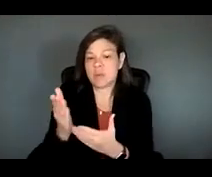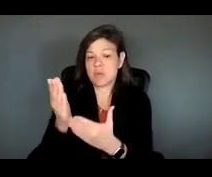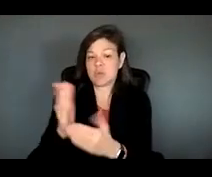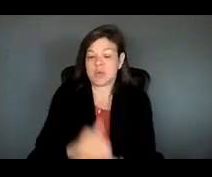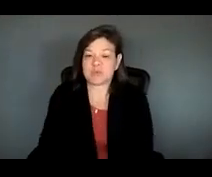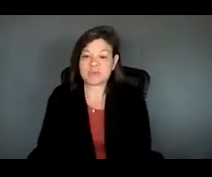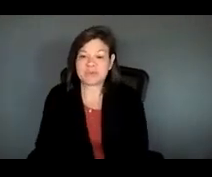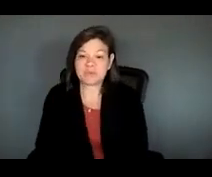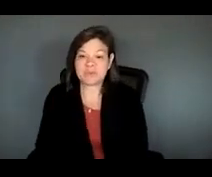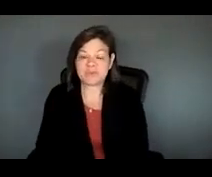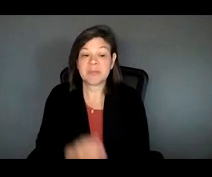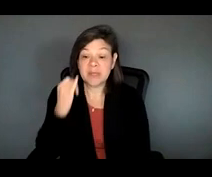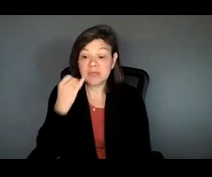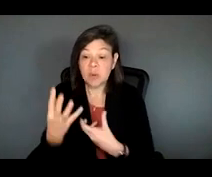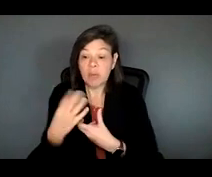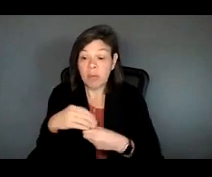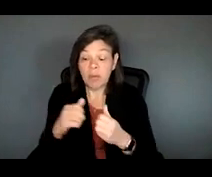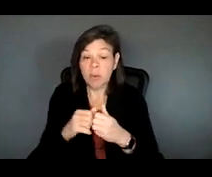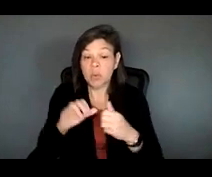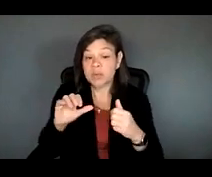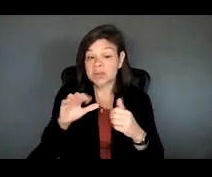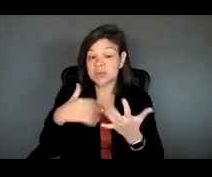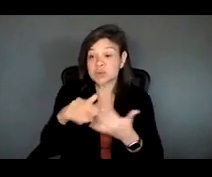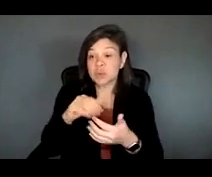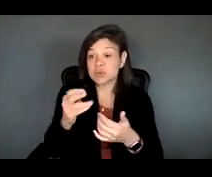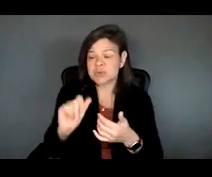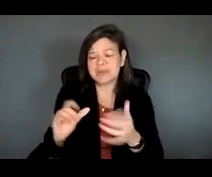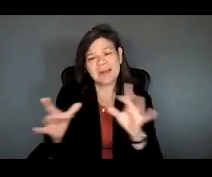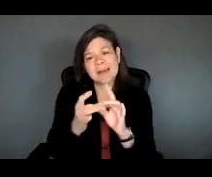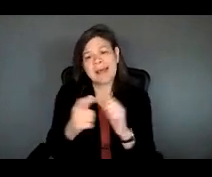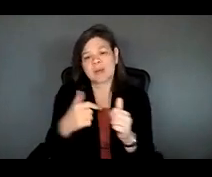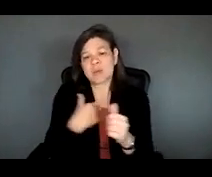If you are active on social media, I invite you to connect with us using hashtag #KCLEAD.